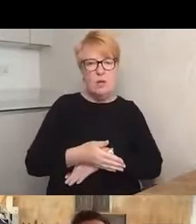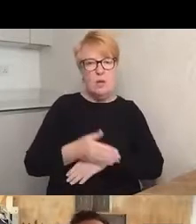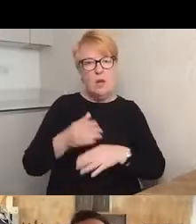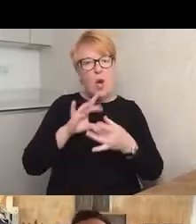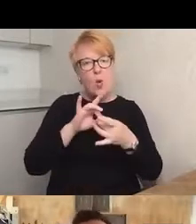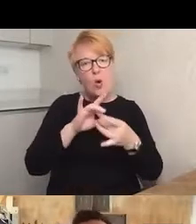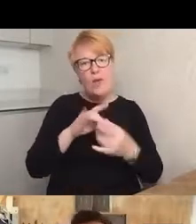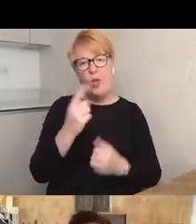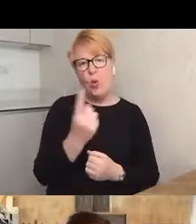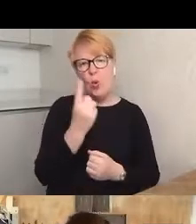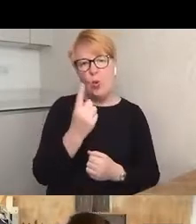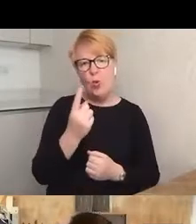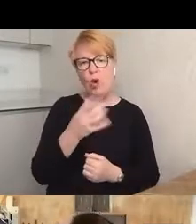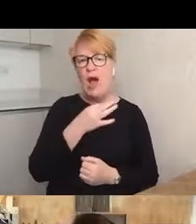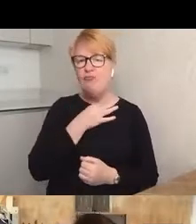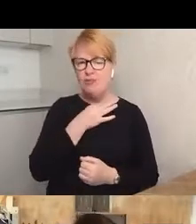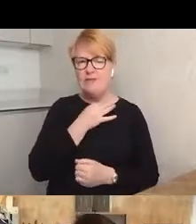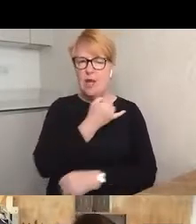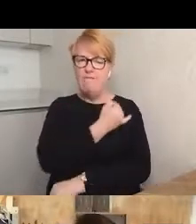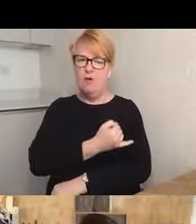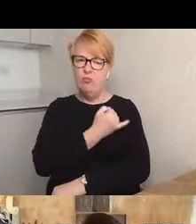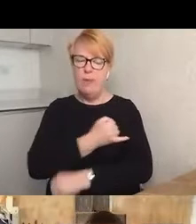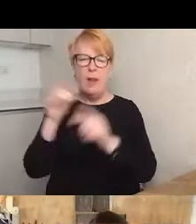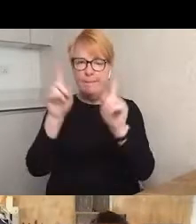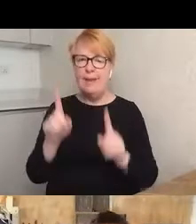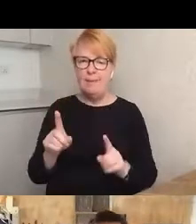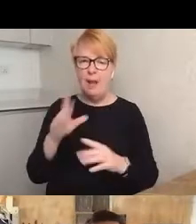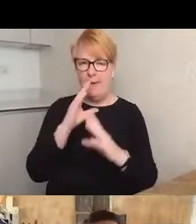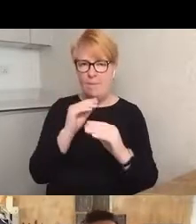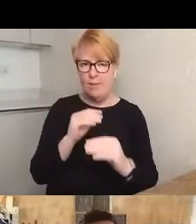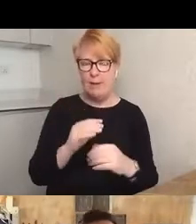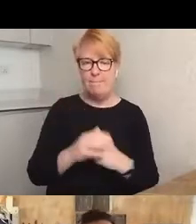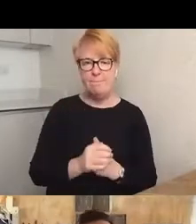and at risk in the city of Birmingham. And the pilot project for this,